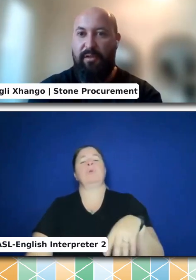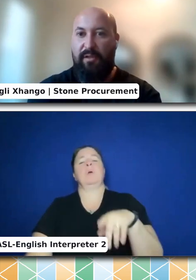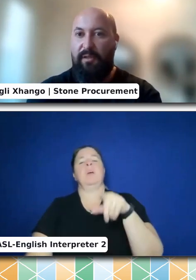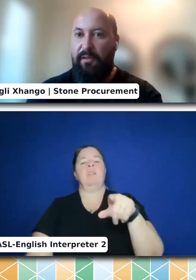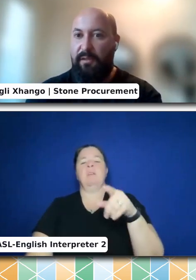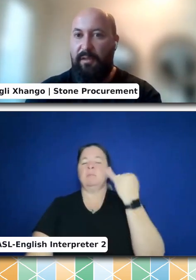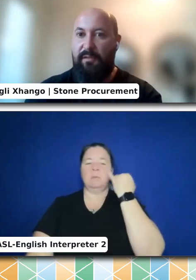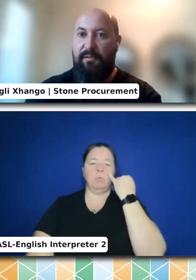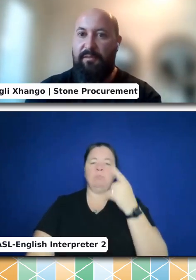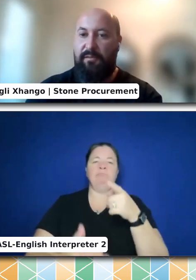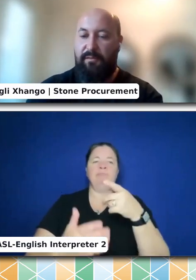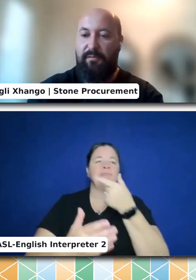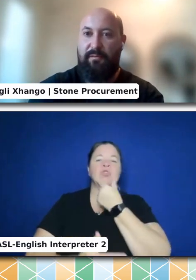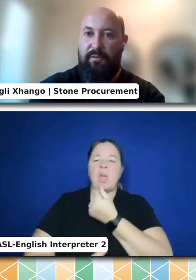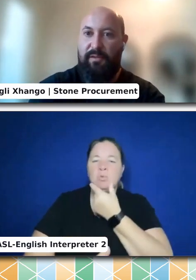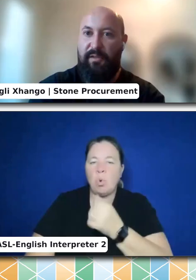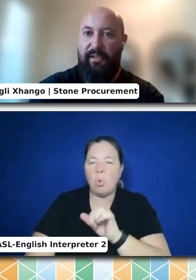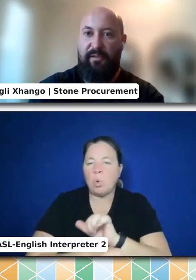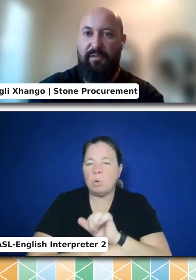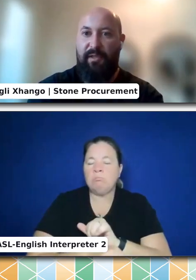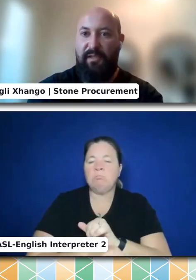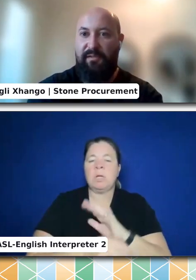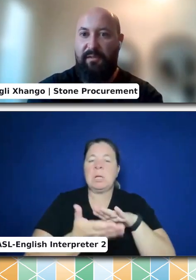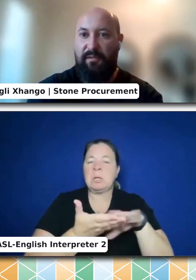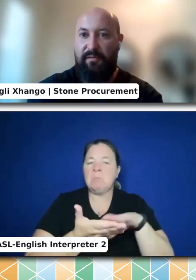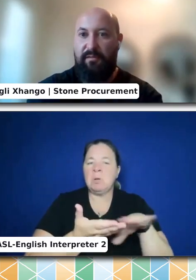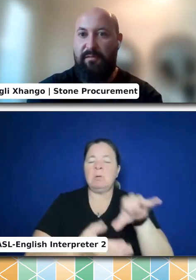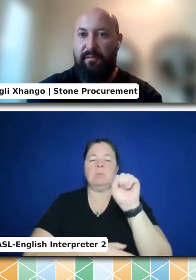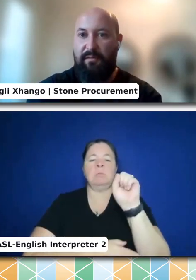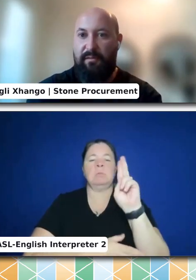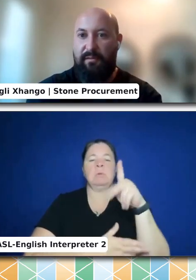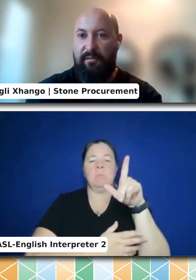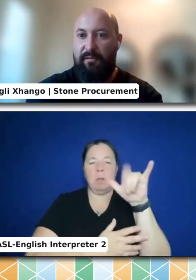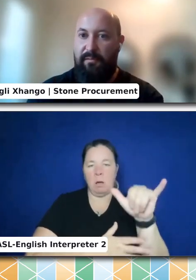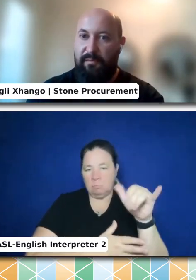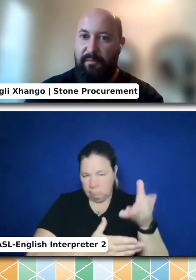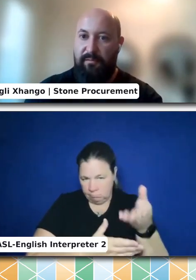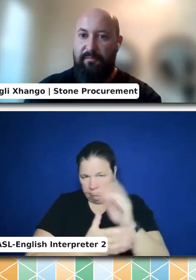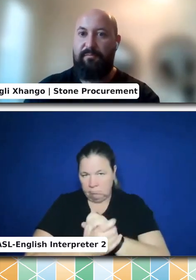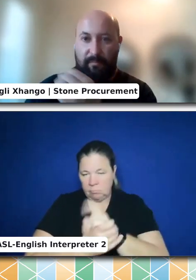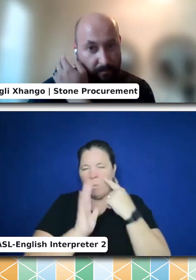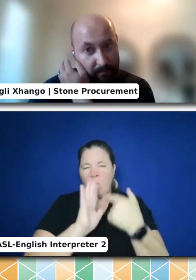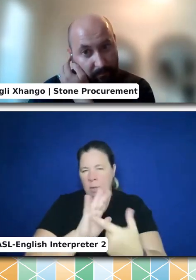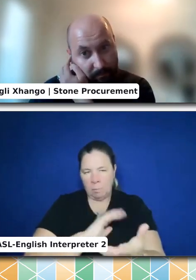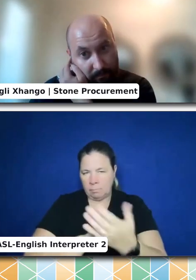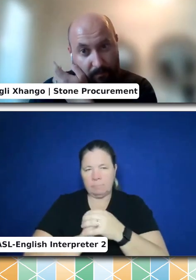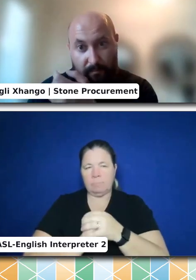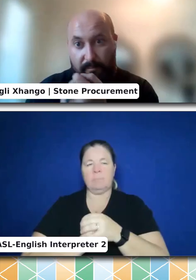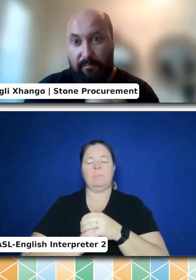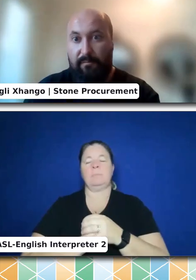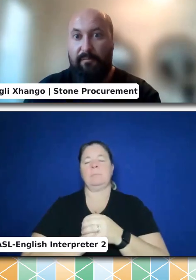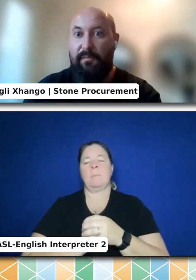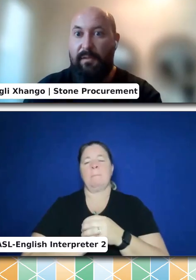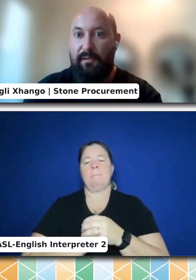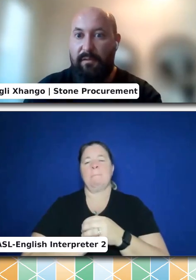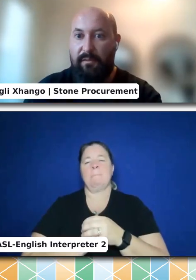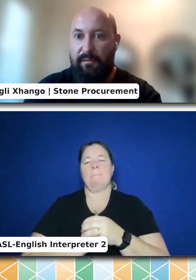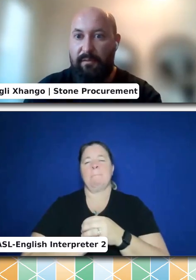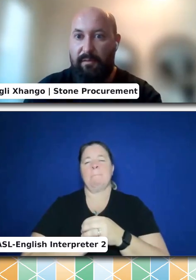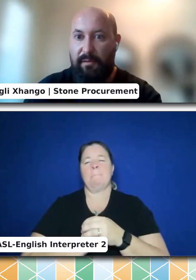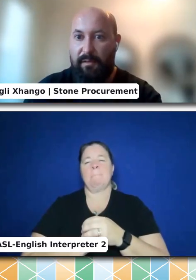Cleaning supplies.